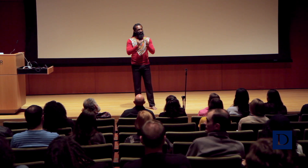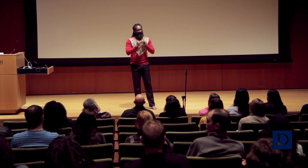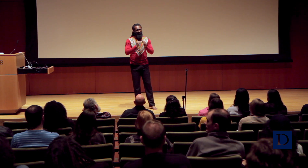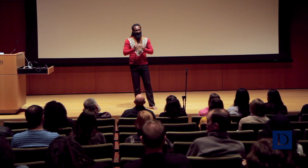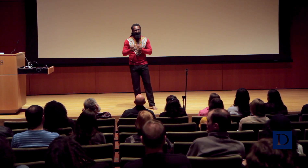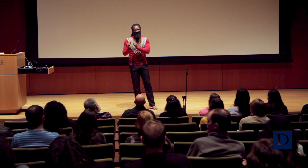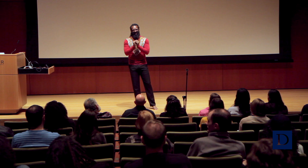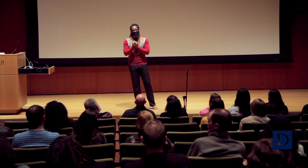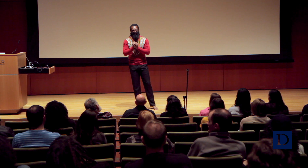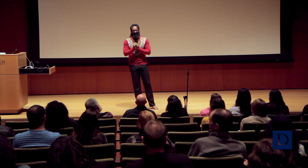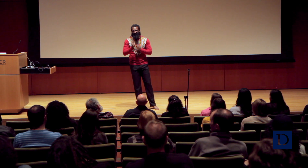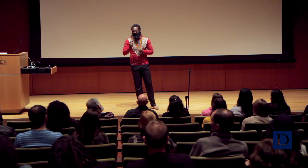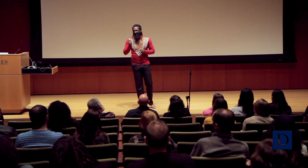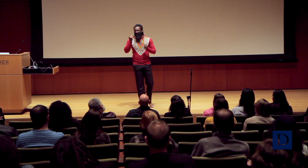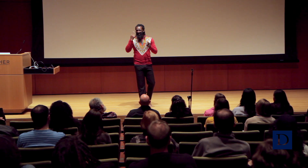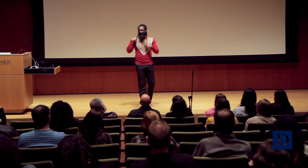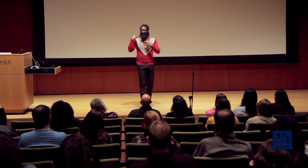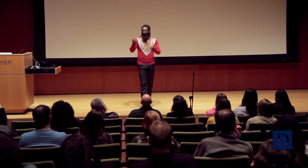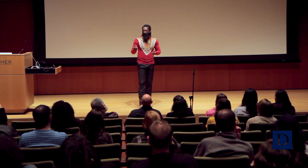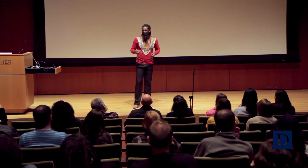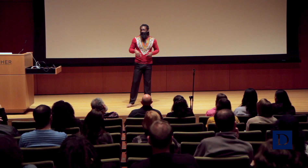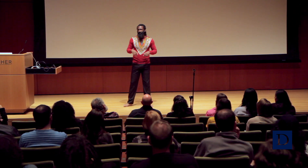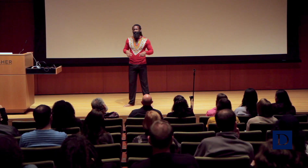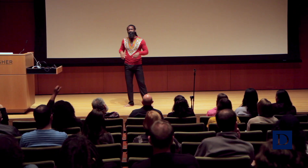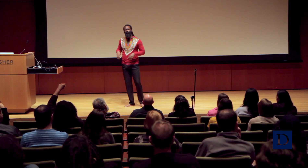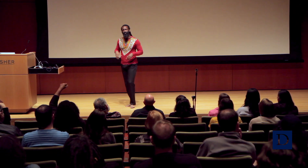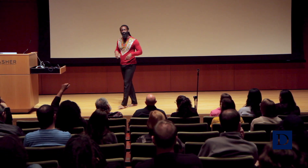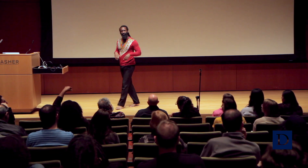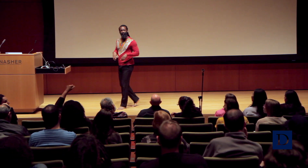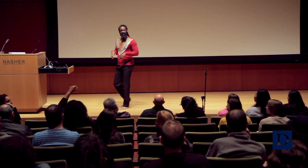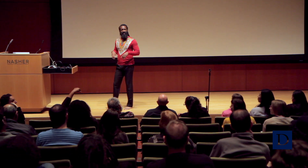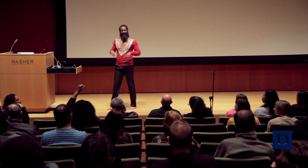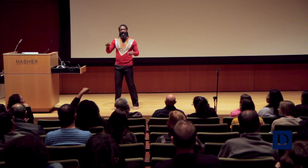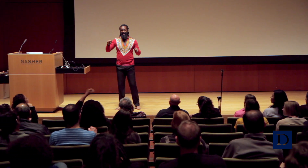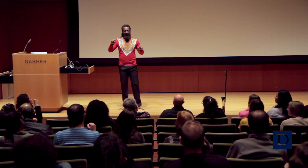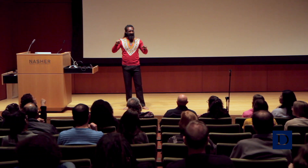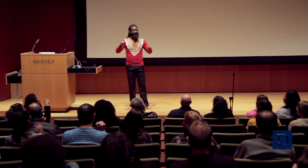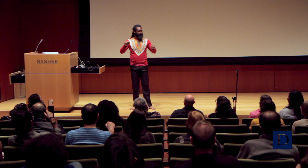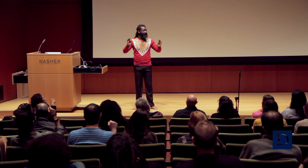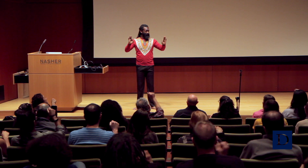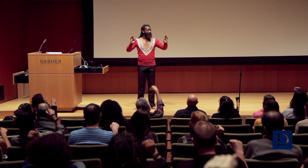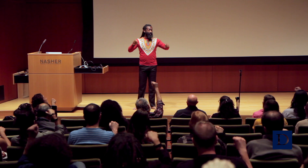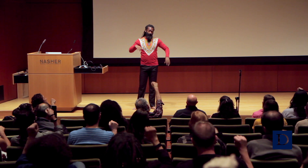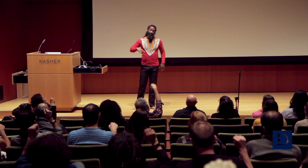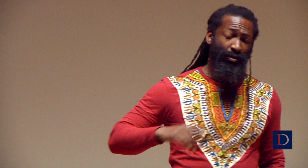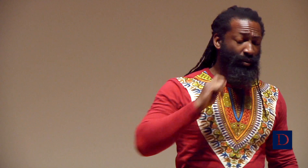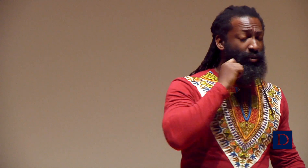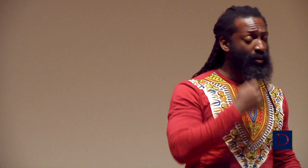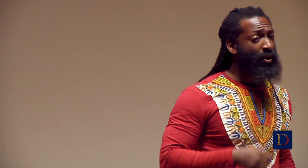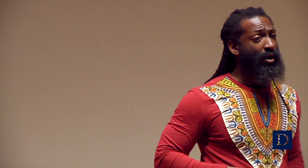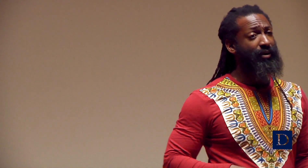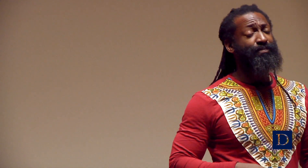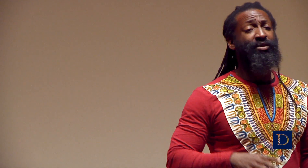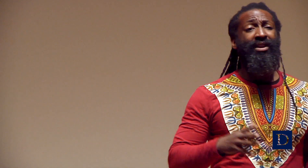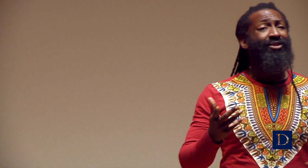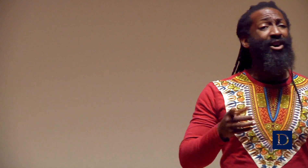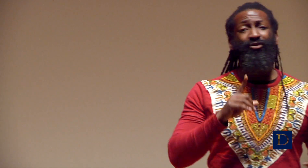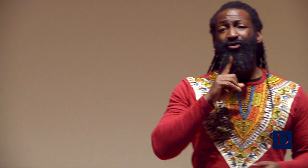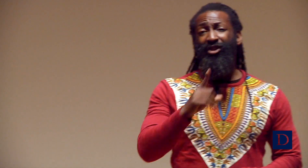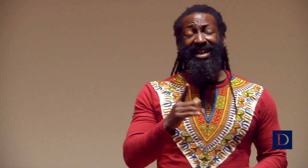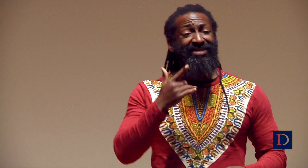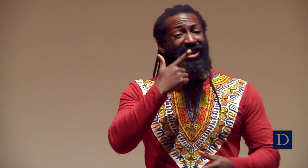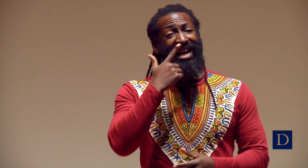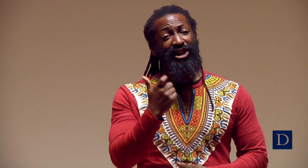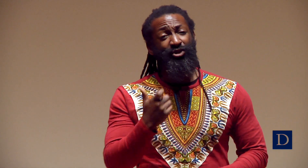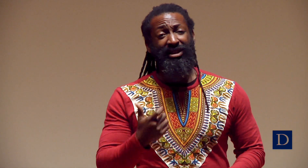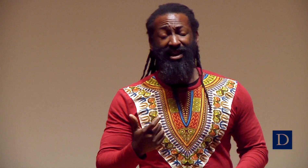so a lot of different communities, how we can all work together. You understand so far? Good. Very cool.